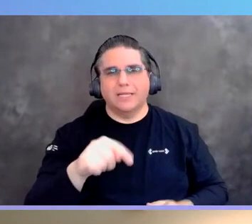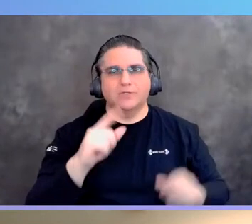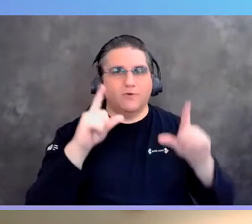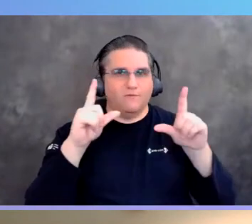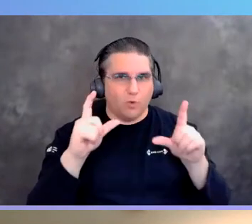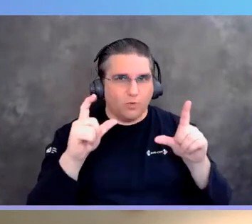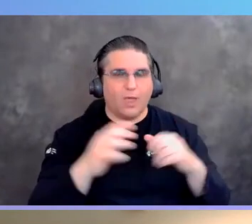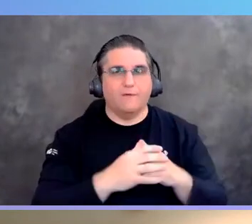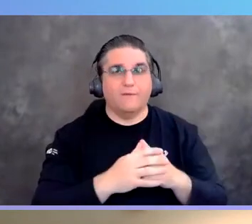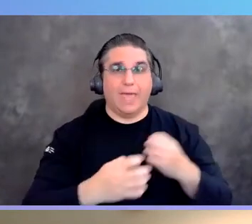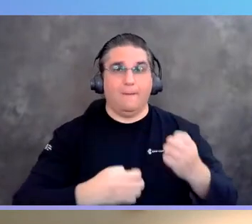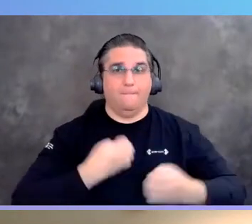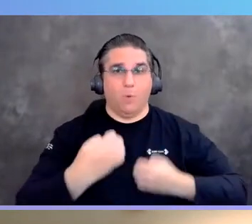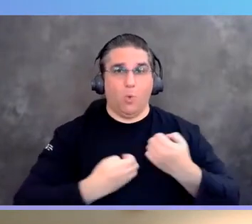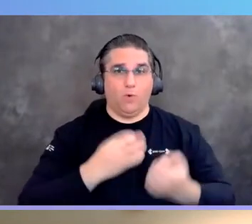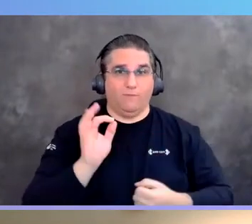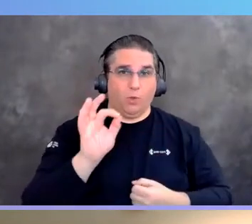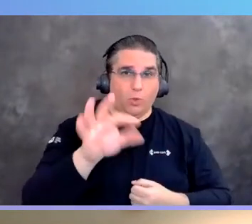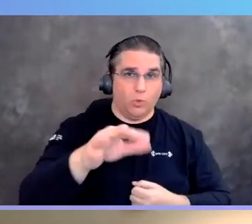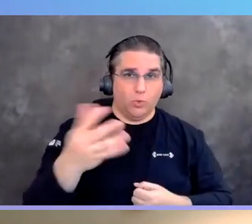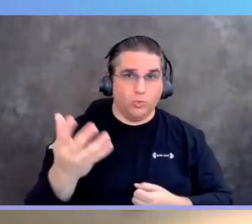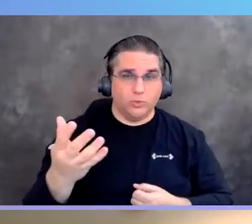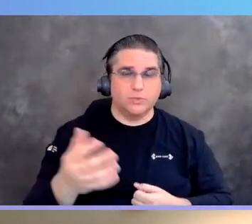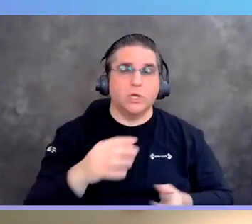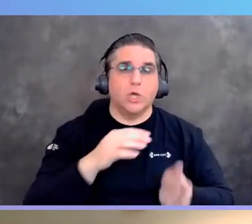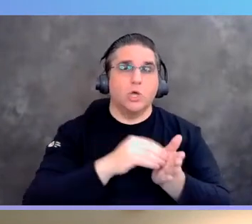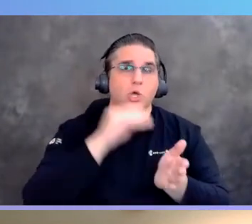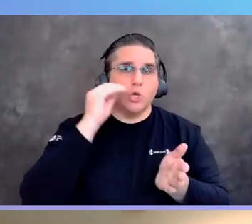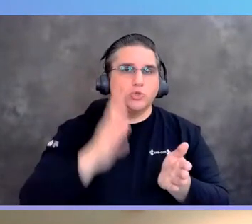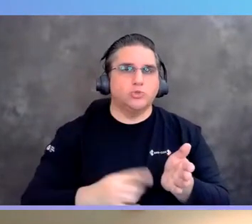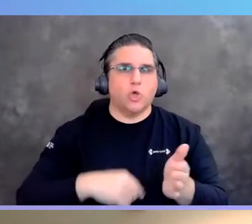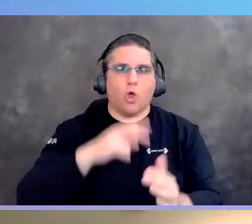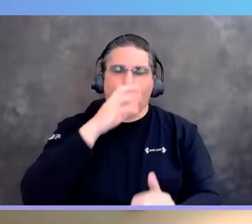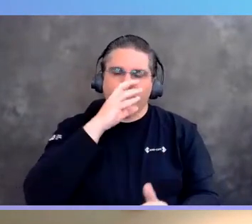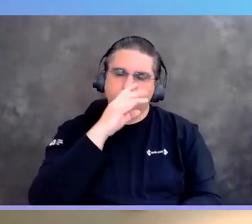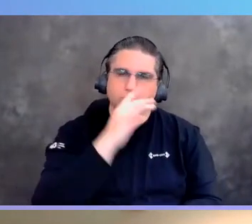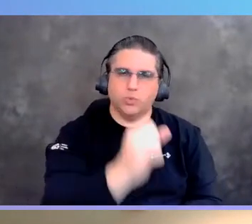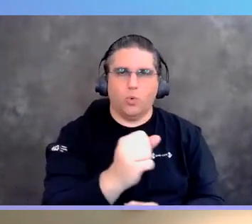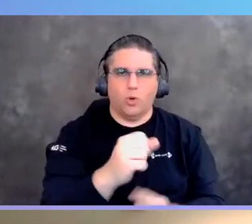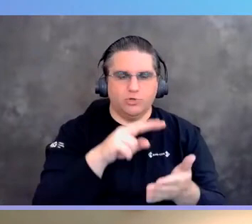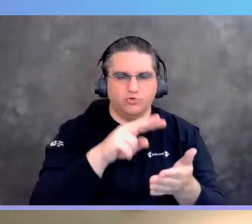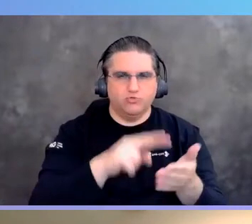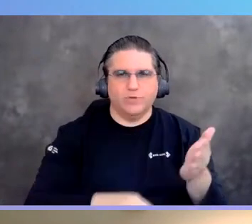observed in absorbed in reading books. Uh, the mood might be